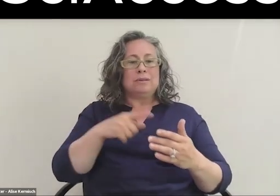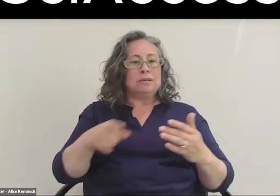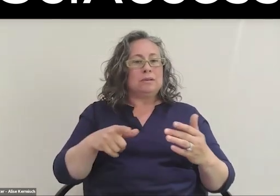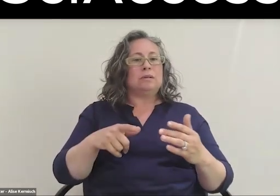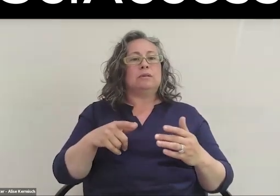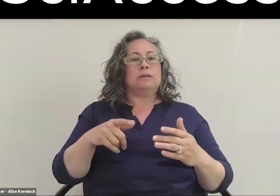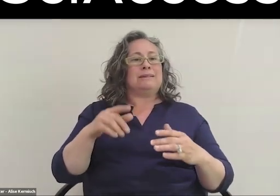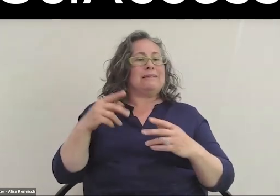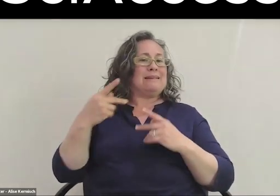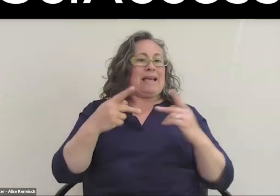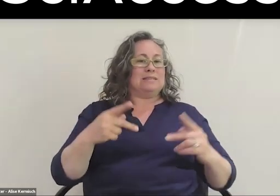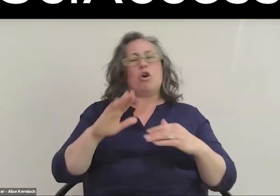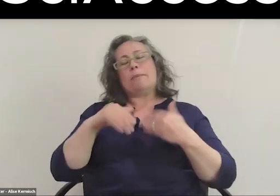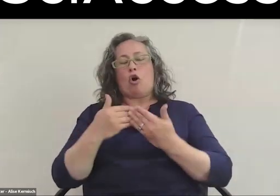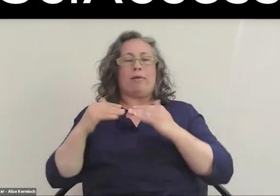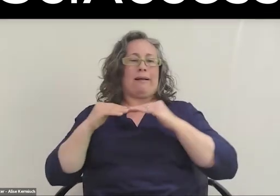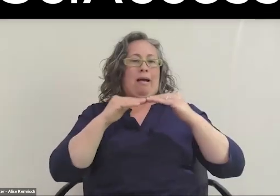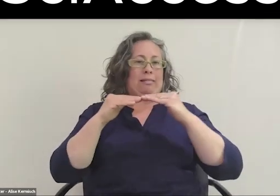They're all my colleagues, and some of them are people I work with.